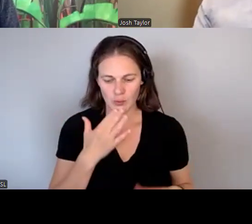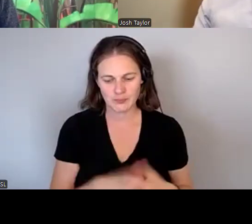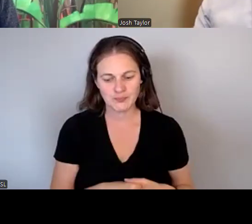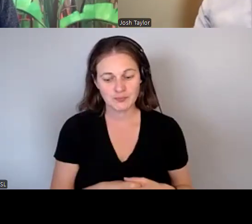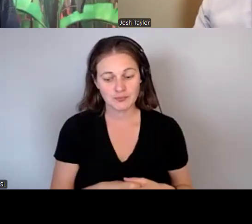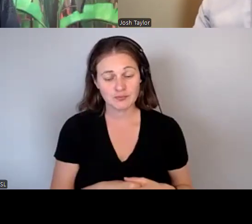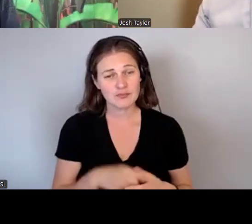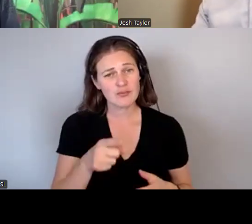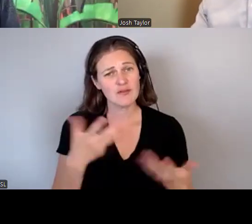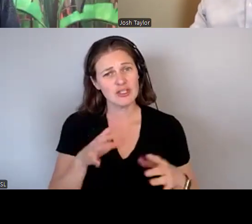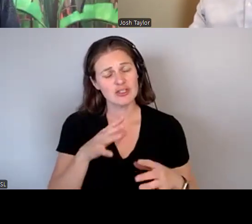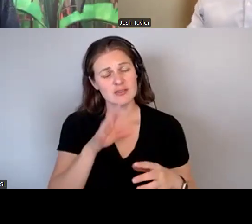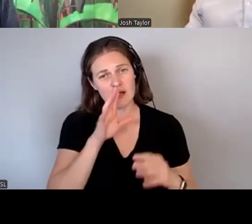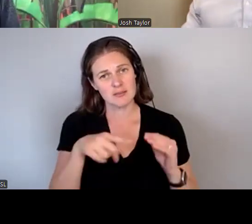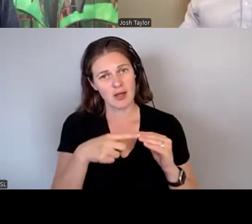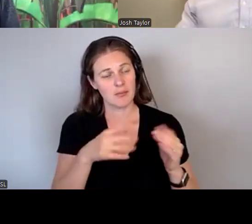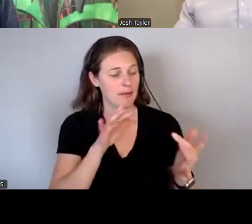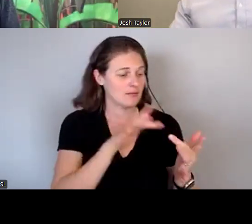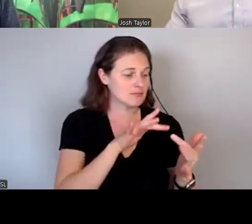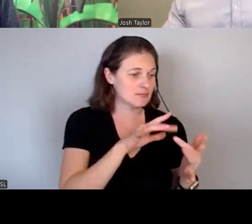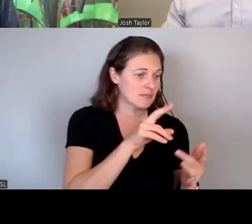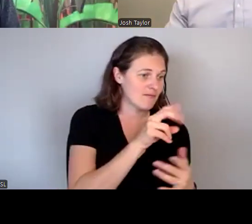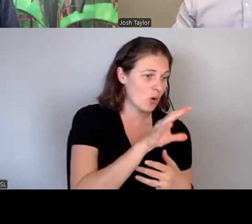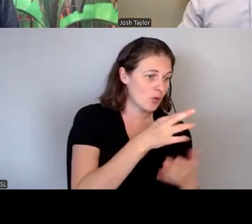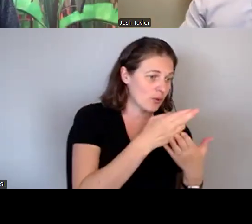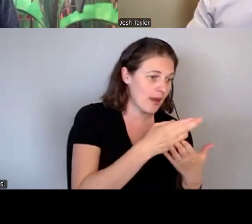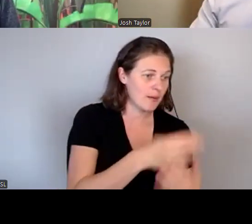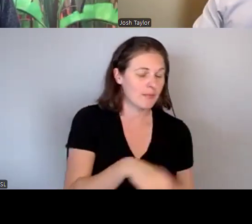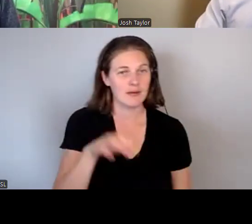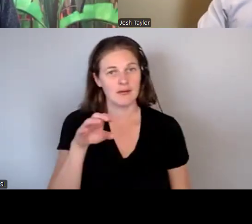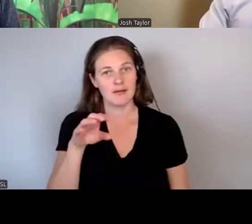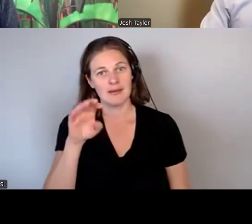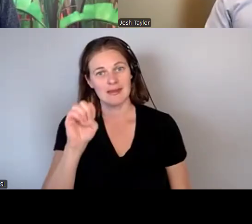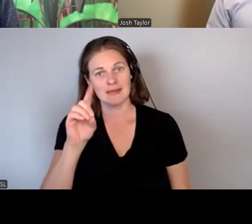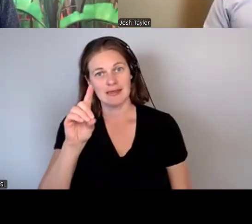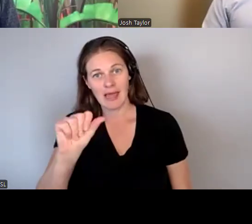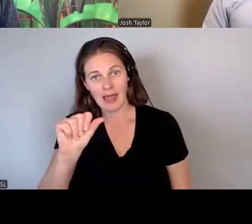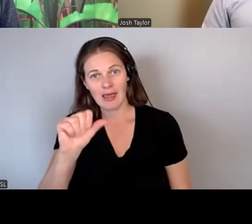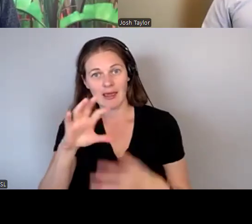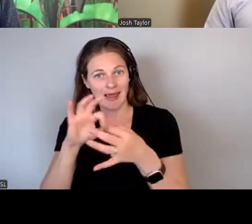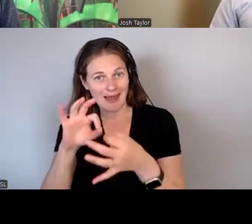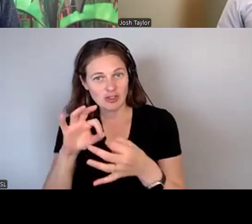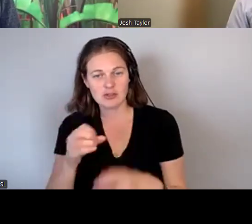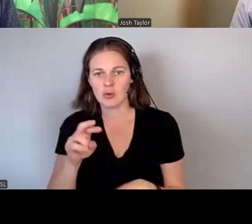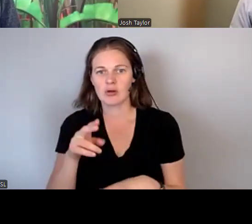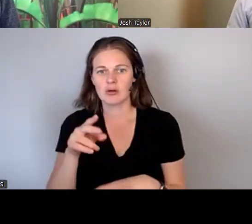that maybe people might get in touch with voc rehab or DDA connections. Eliza and Karen, I know you're both based out of New York,